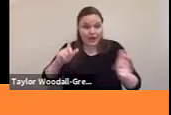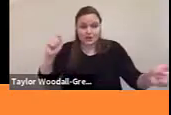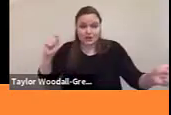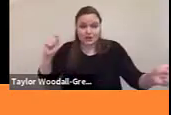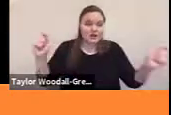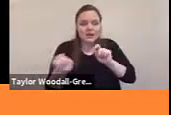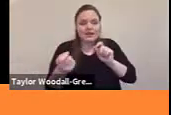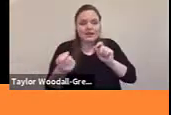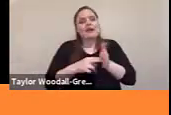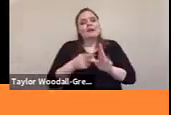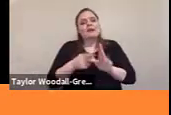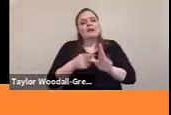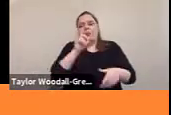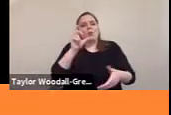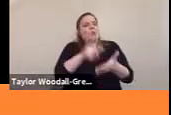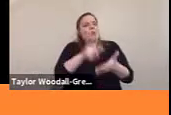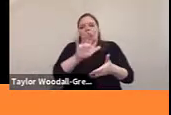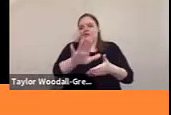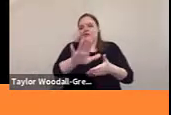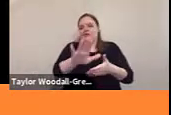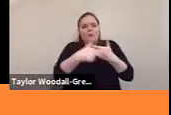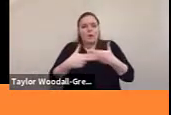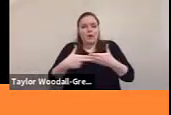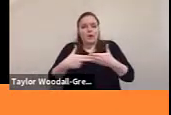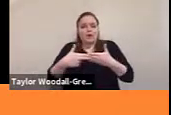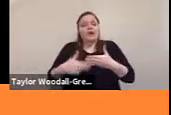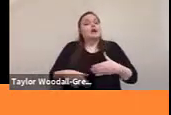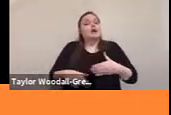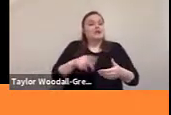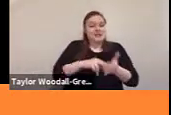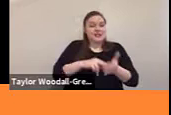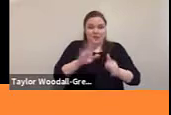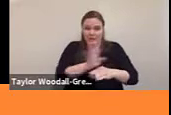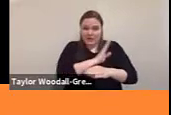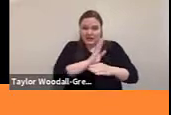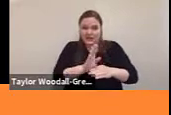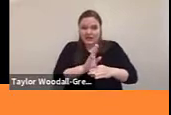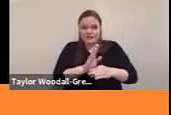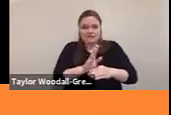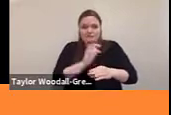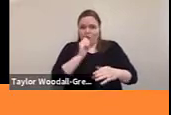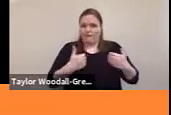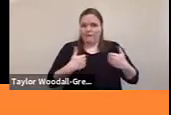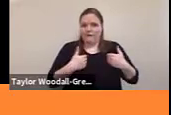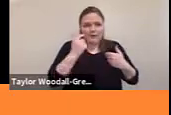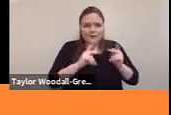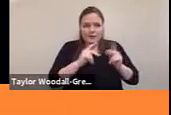Will you lose business because some people may not immediately recognize your branding? I mean, think about McDonald's.